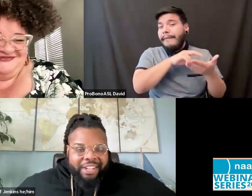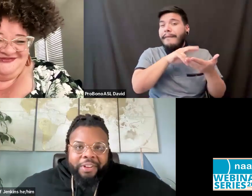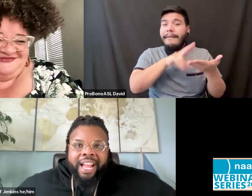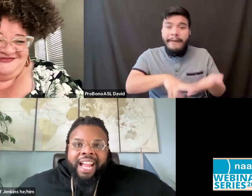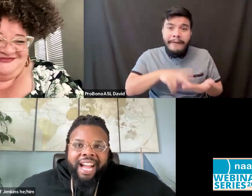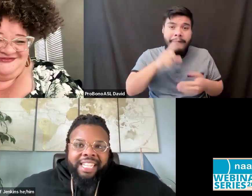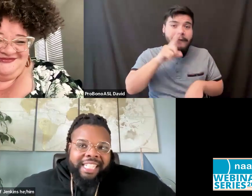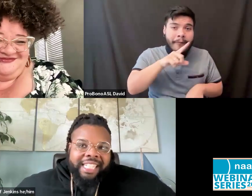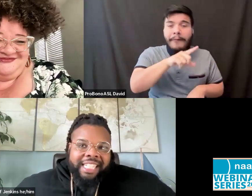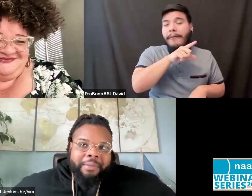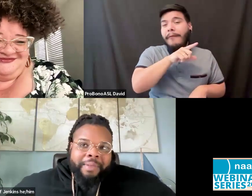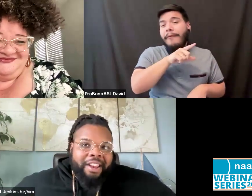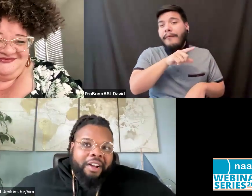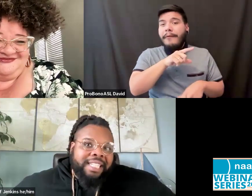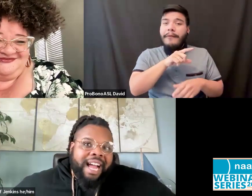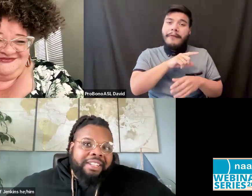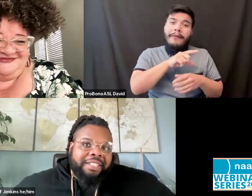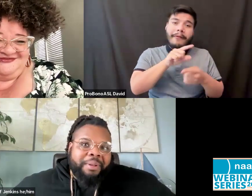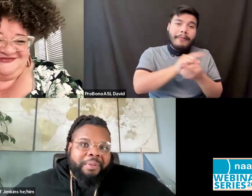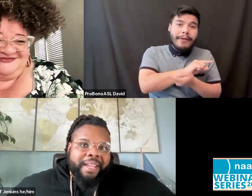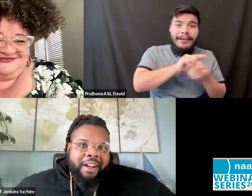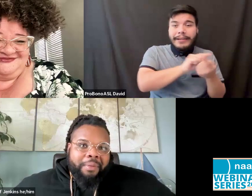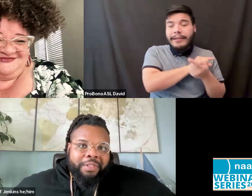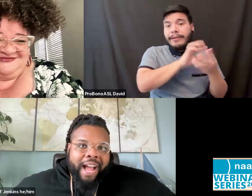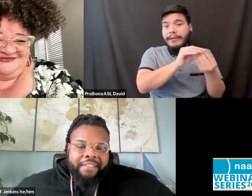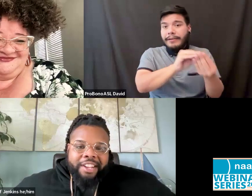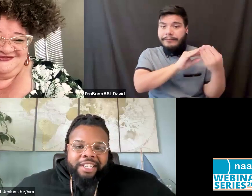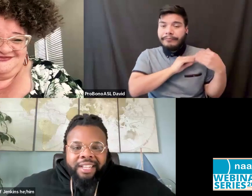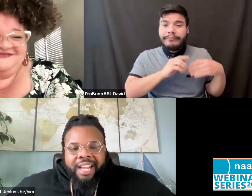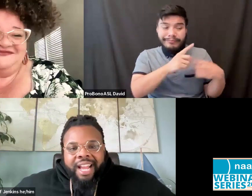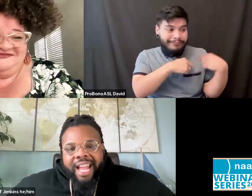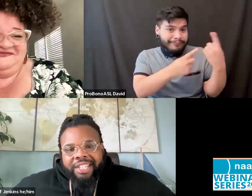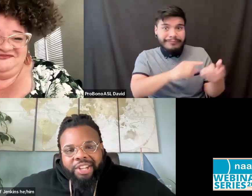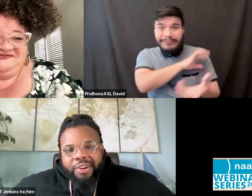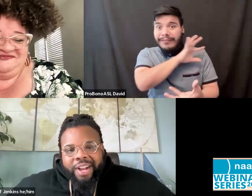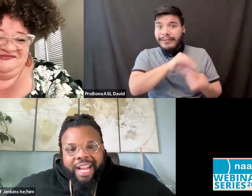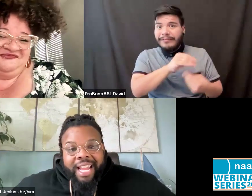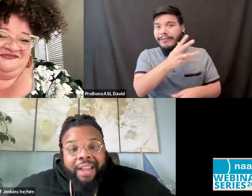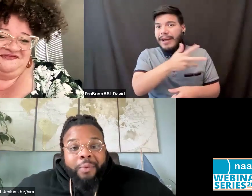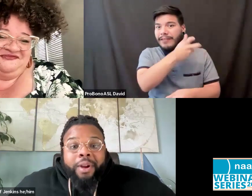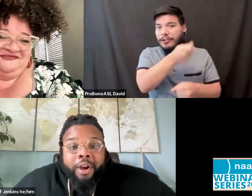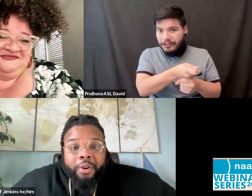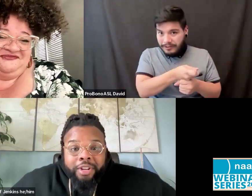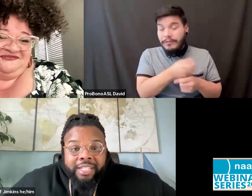So she's been would be the longest now she's been would be almost five years. And so and then we were coworkers.